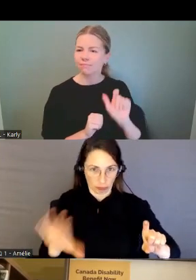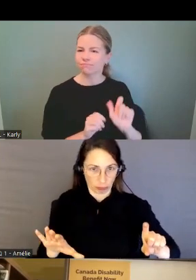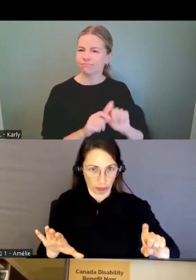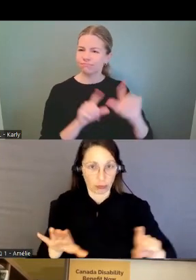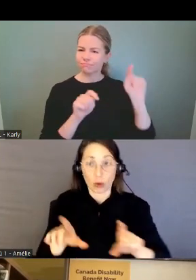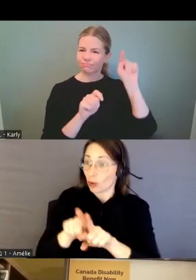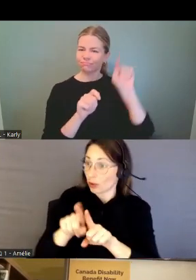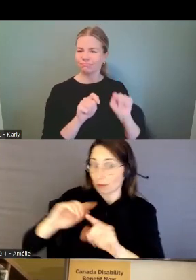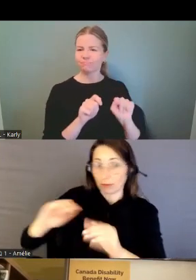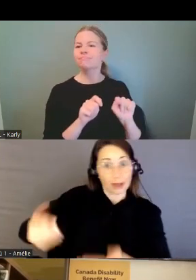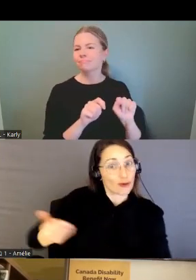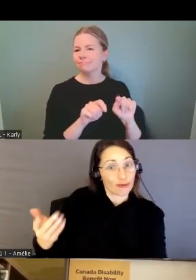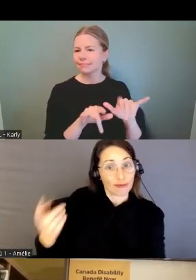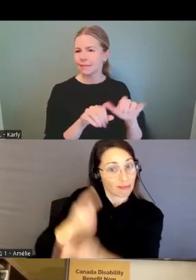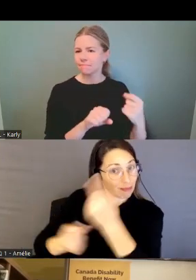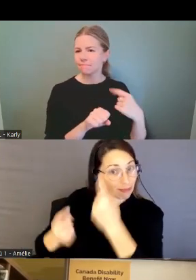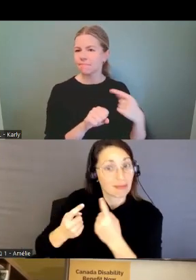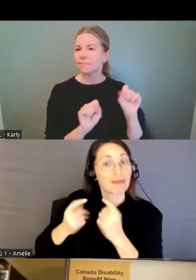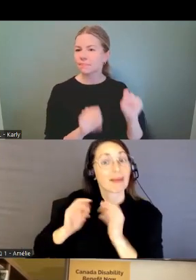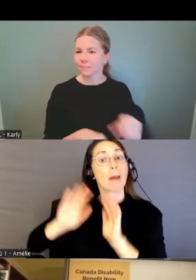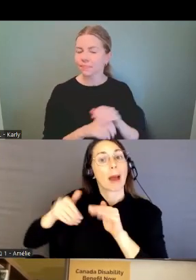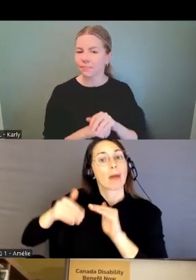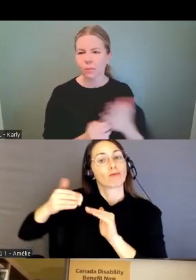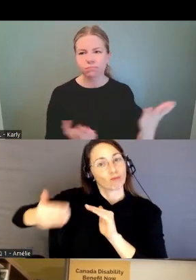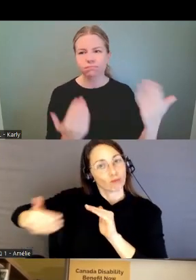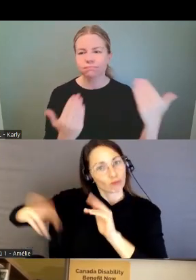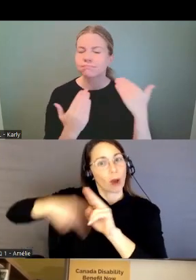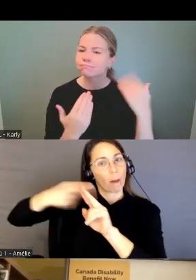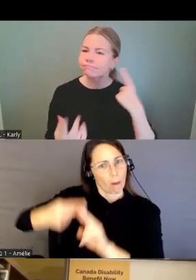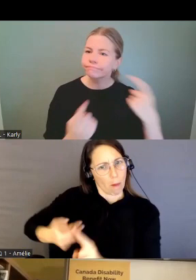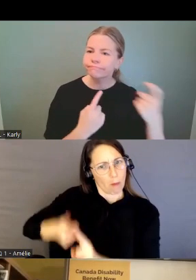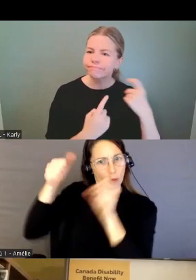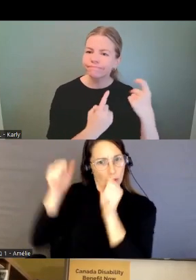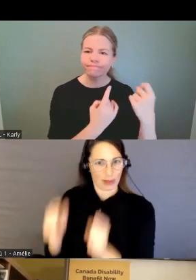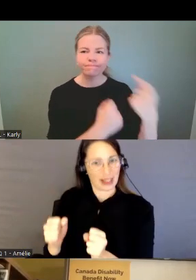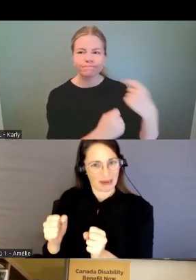AS WE CAN LIVE DURING OUR CONVERSATION TODAY.